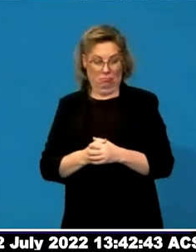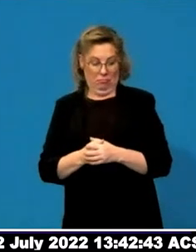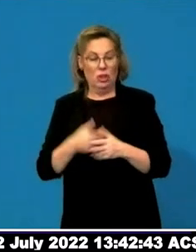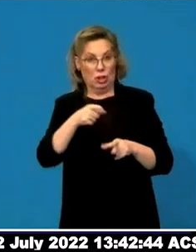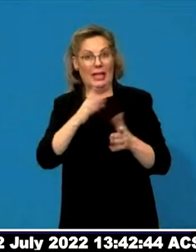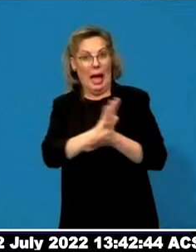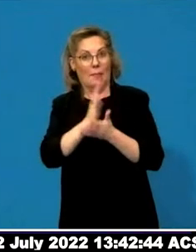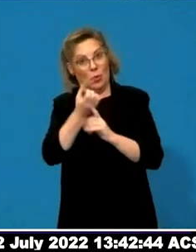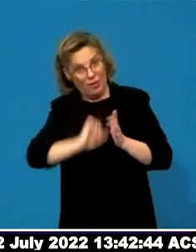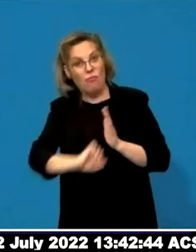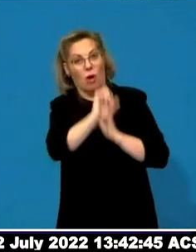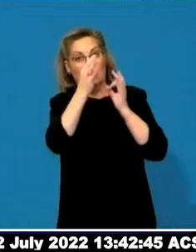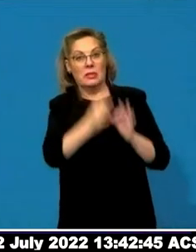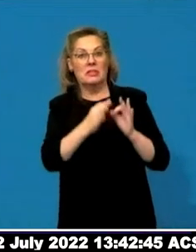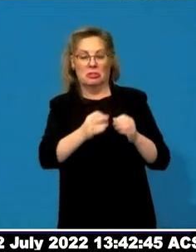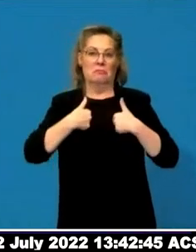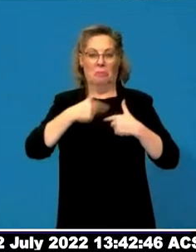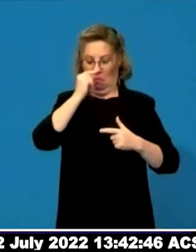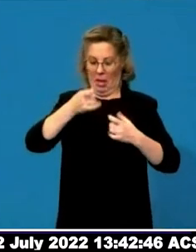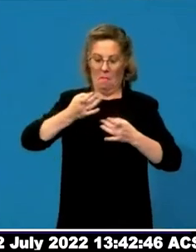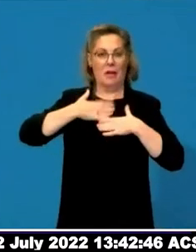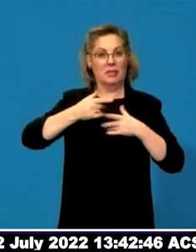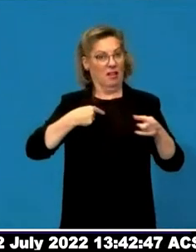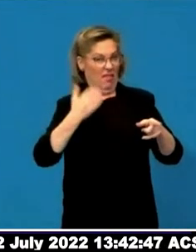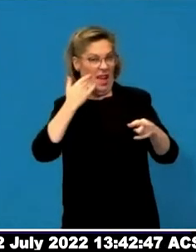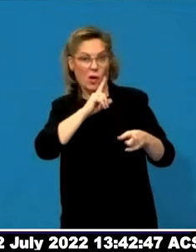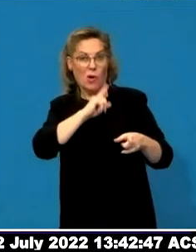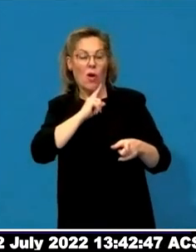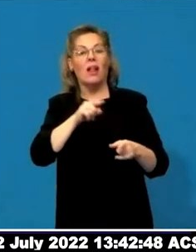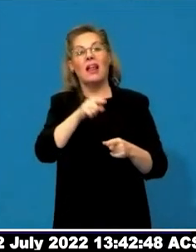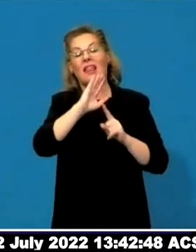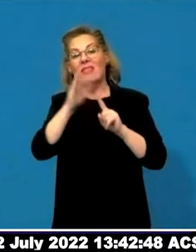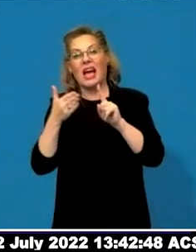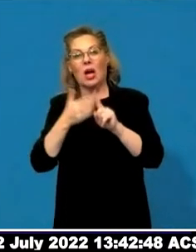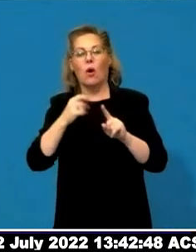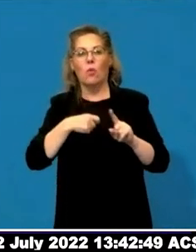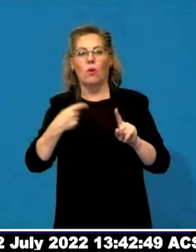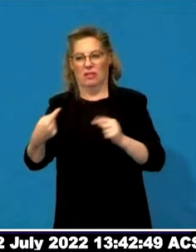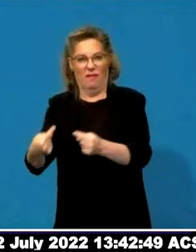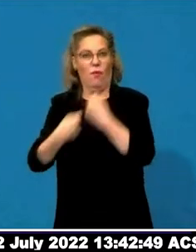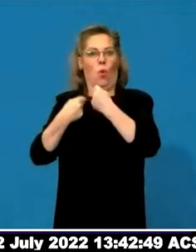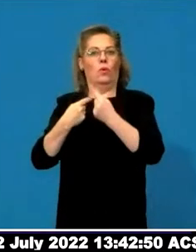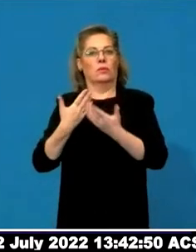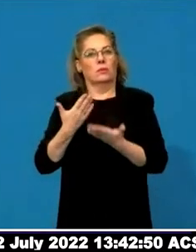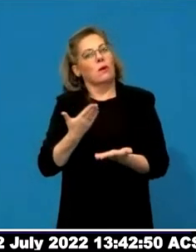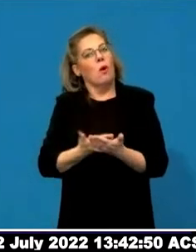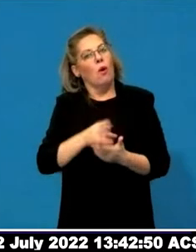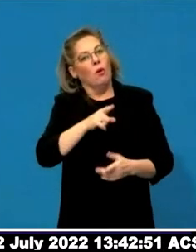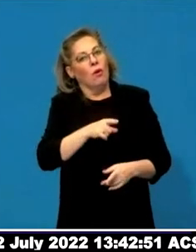Yeah, that goal was imposed on her, and it was kind of assuming that she -